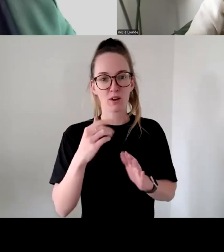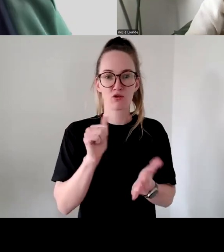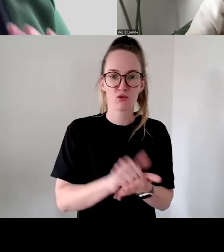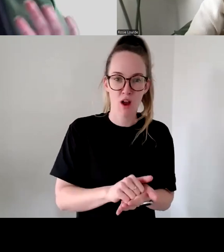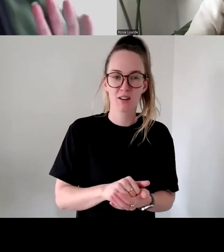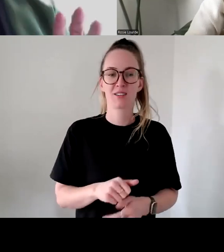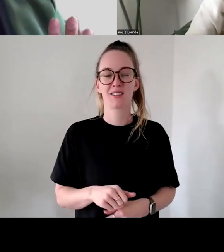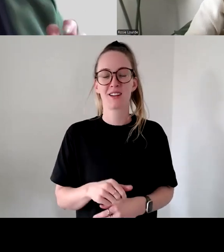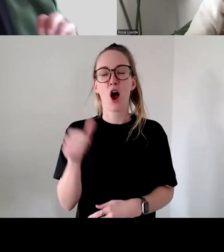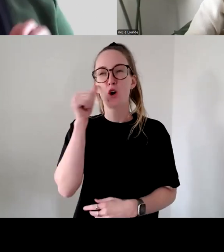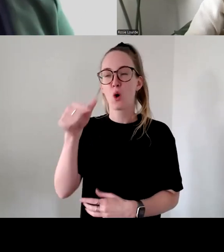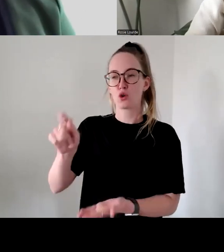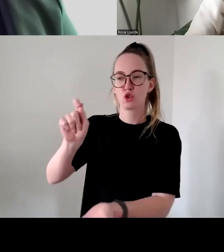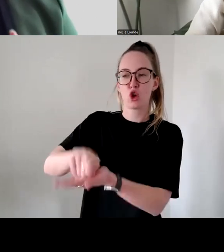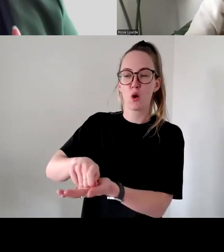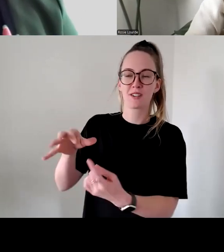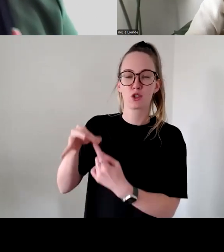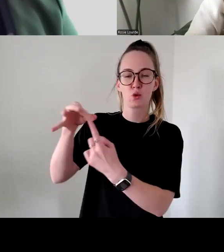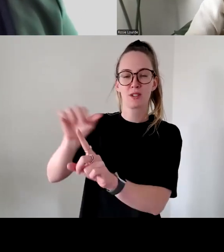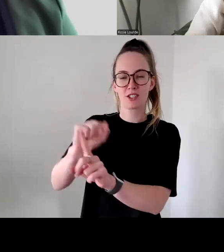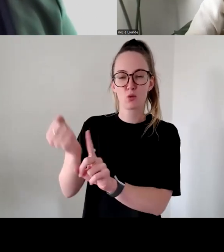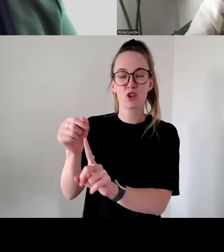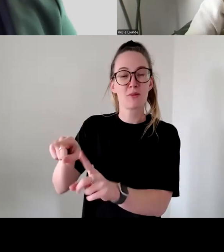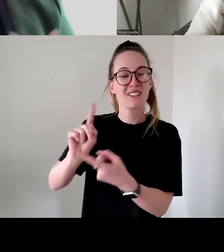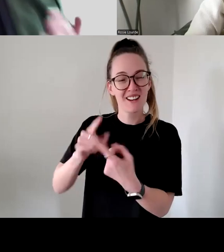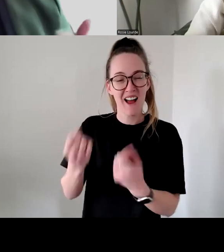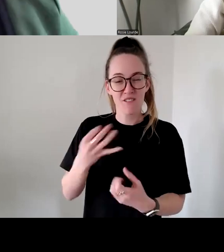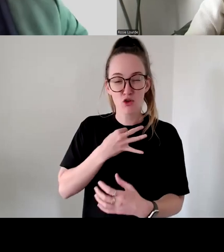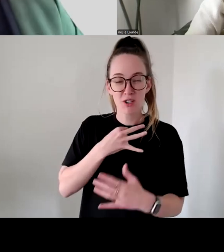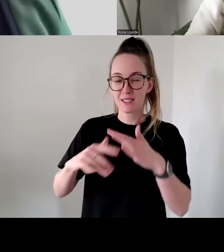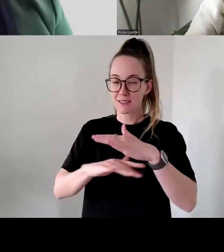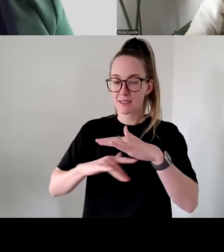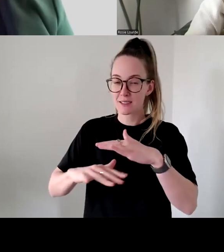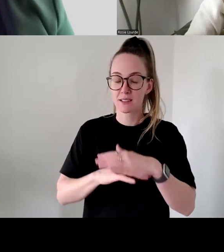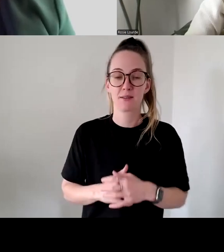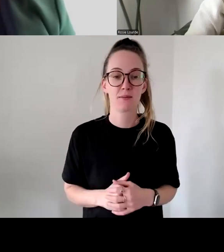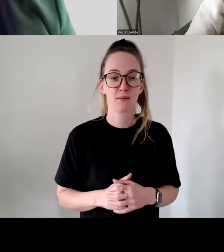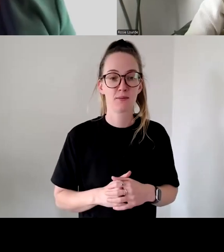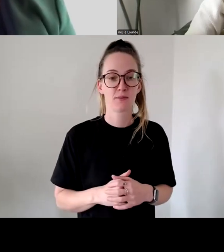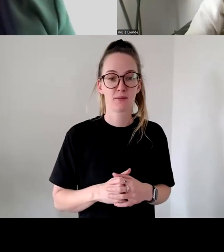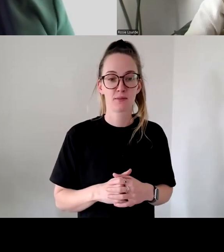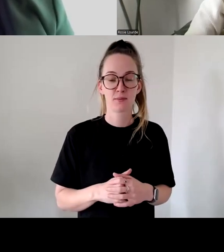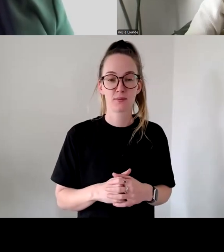to identify that as a risk. For the people in that scenario, you still need to, if you have an